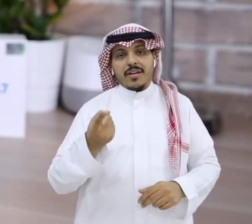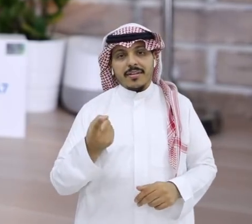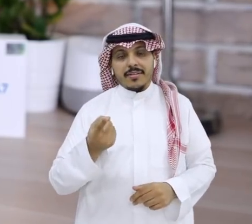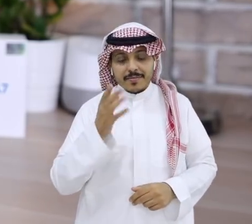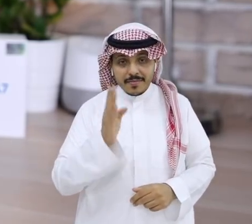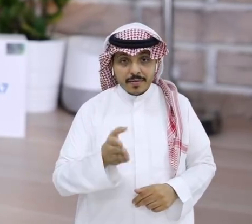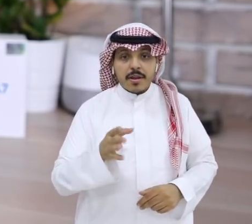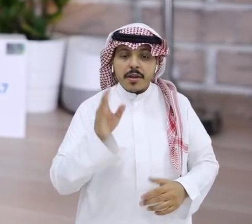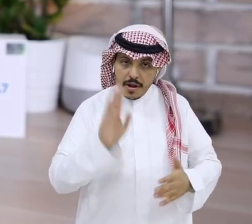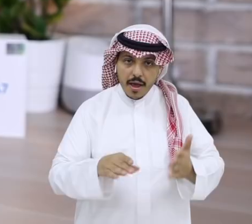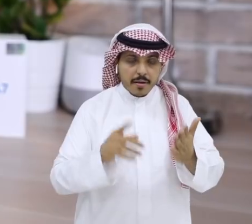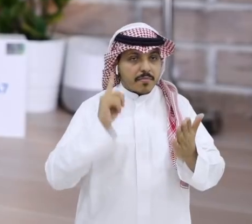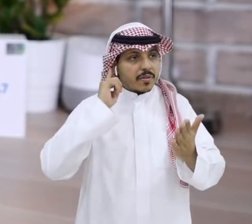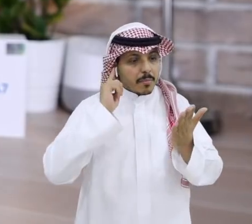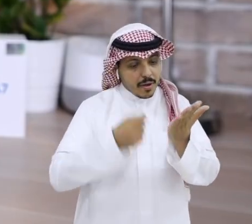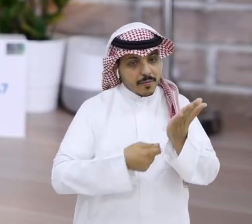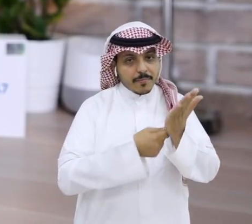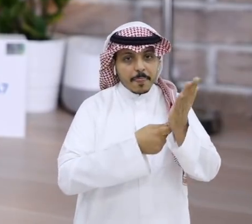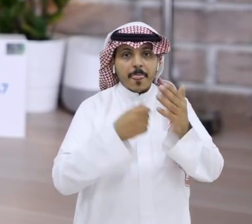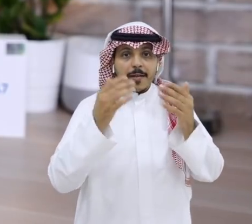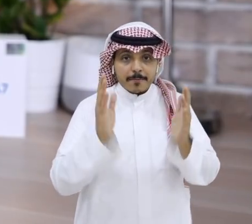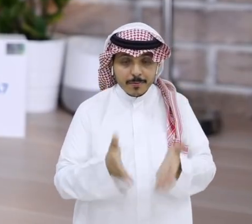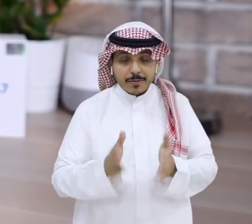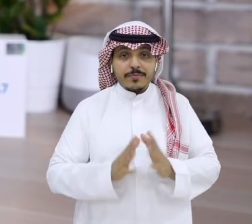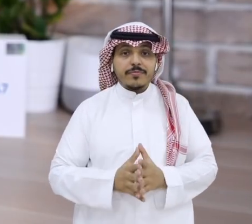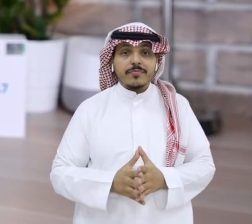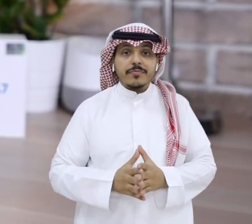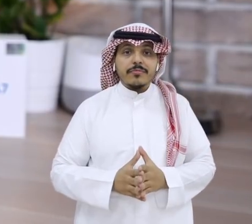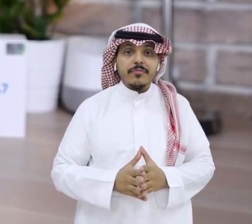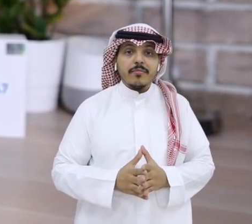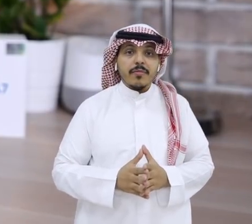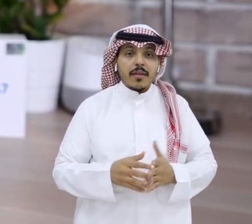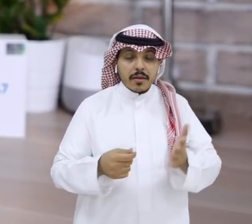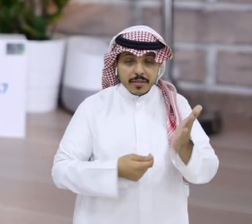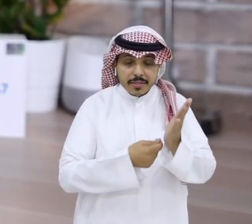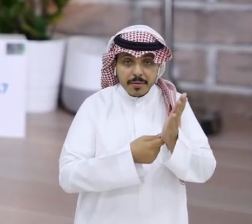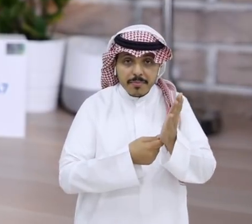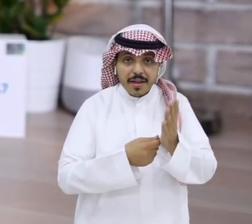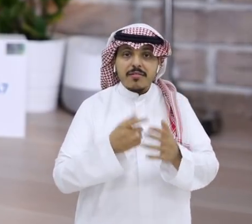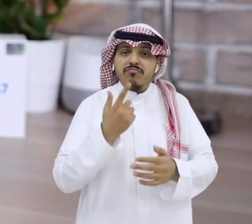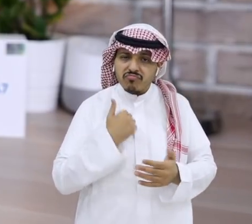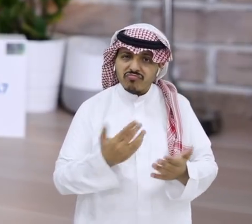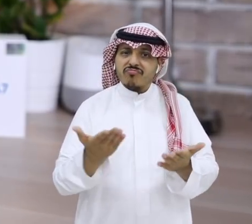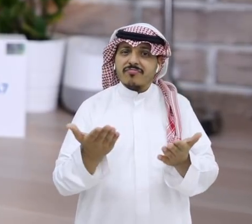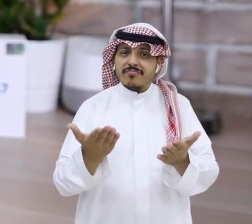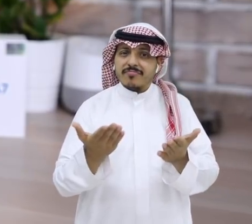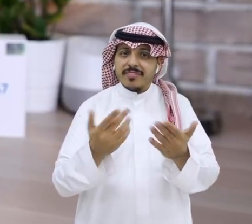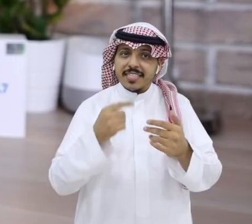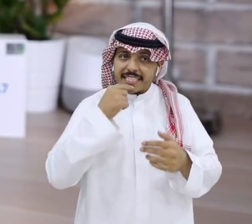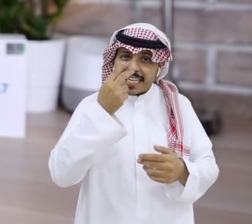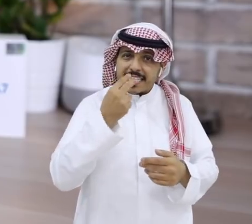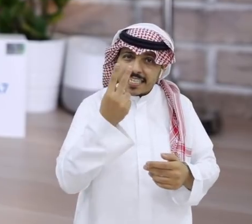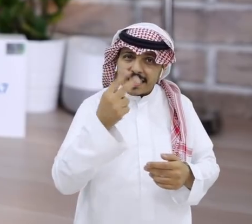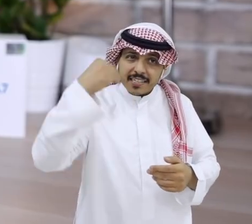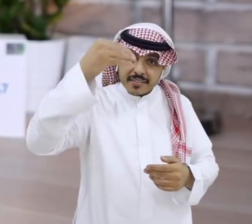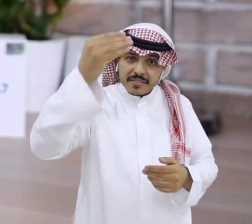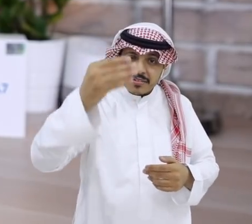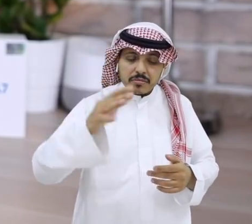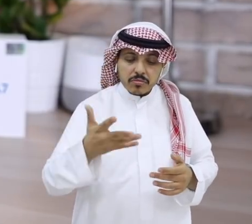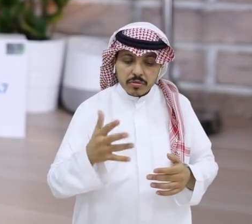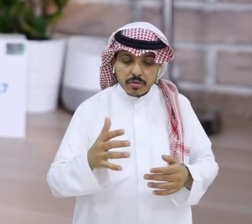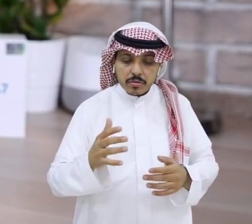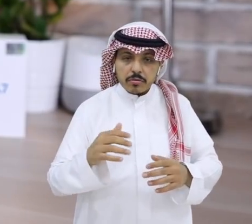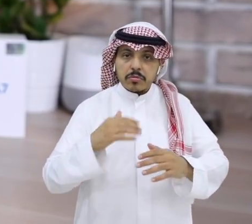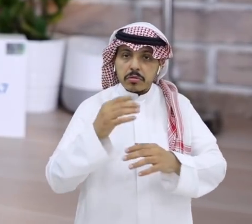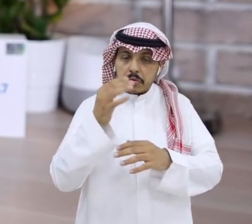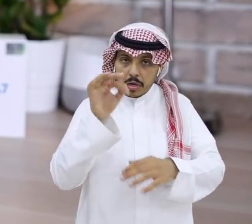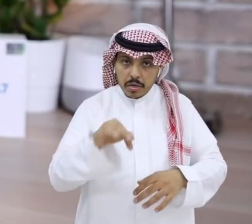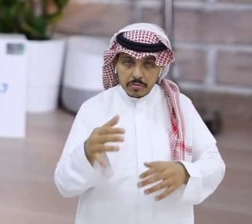We still need a headphone port in phones, and I expect that in 2 or 3 years, wireless audio will be adopted.